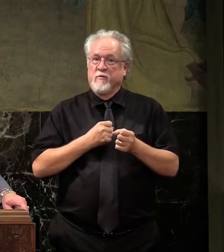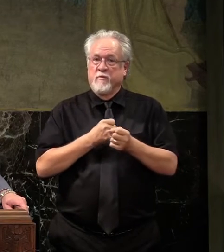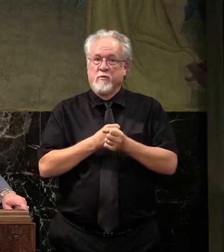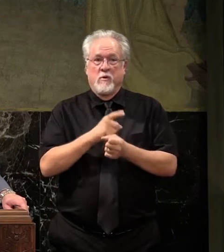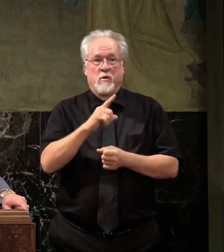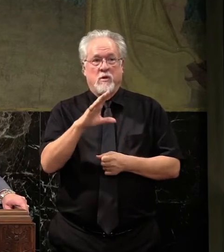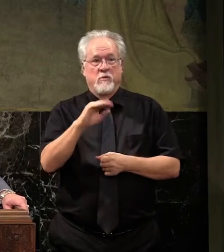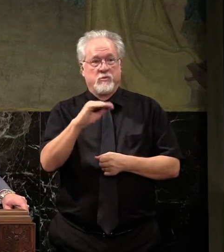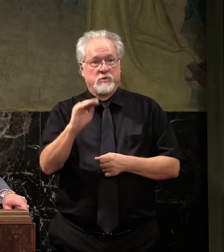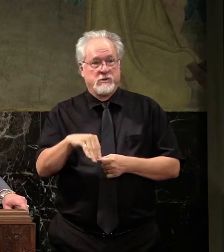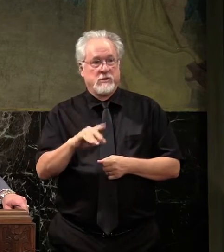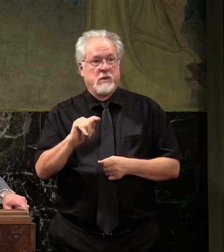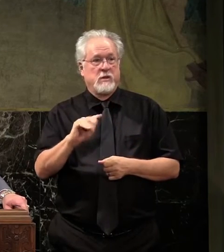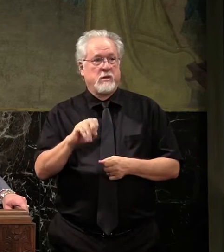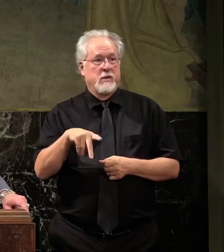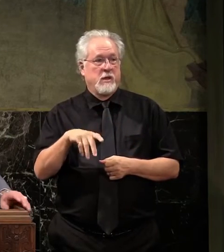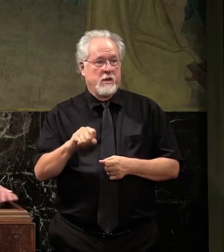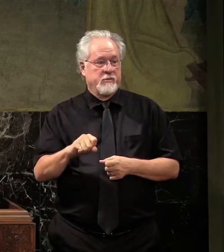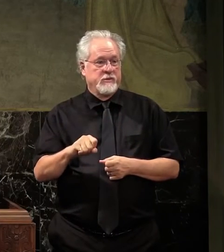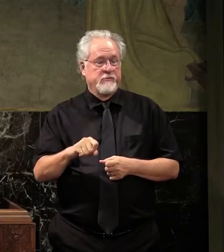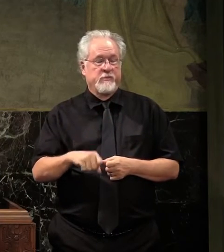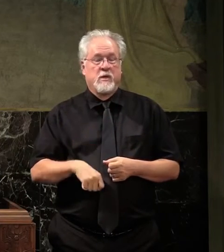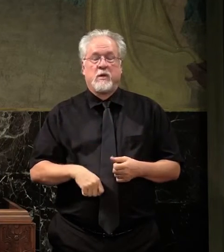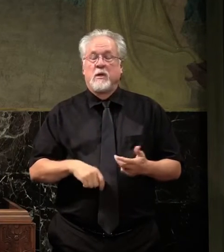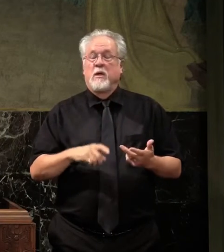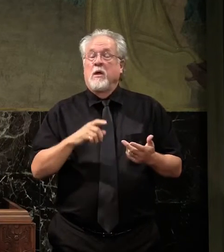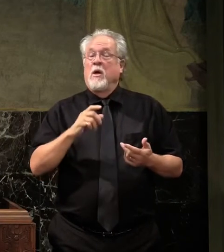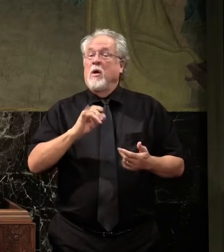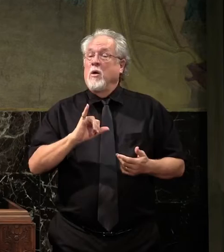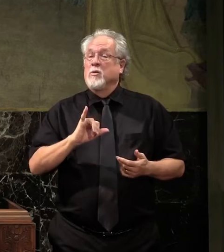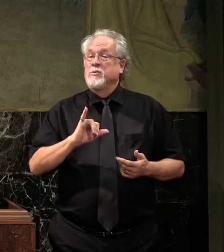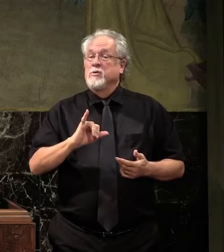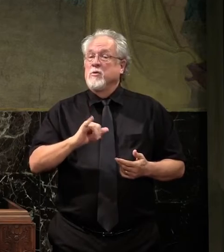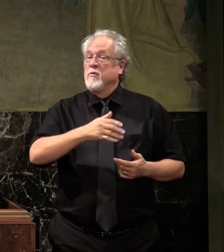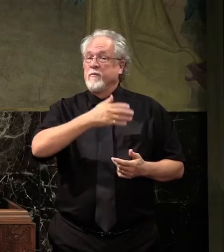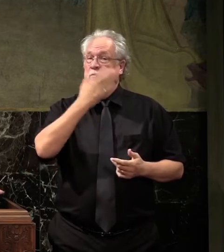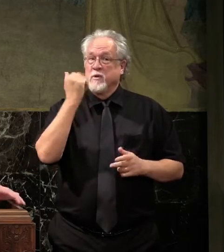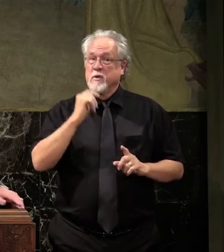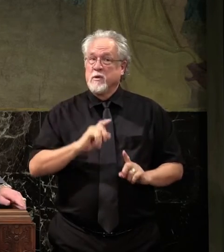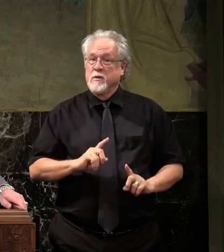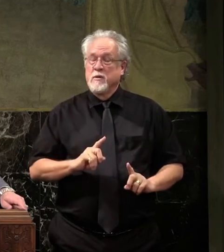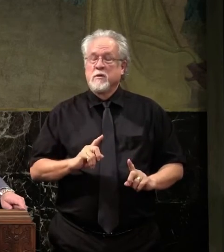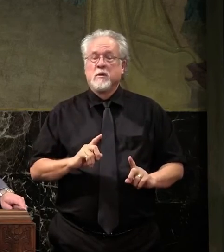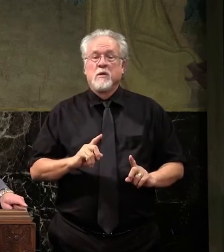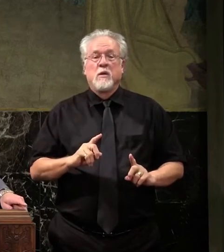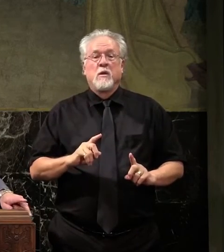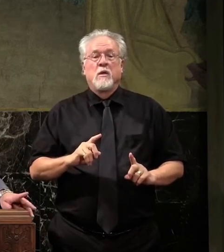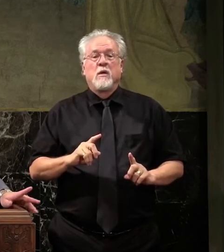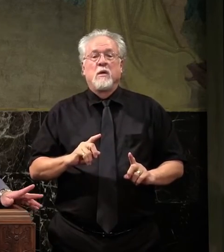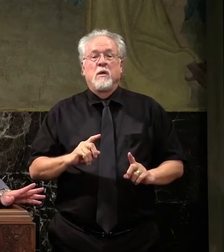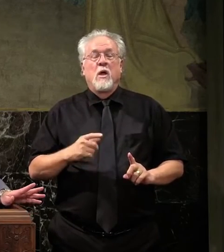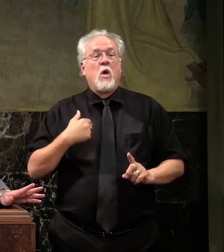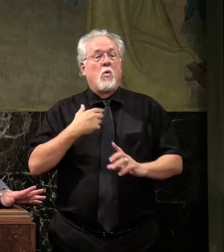Let's also not forget as I mentioned earlier we were received news last